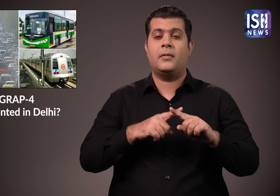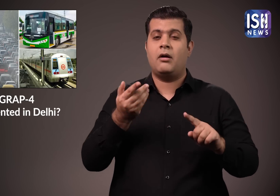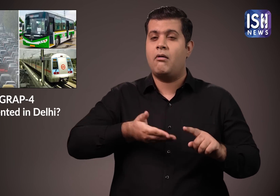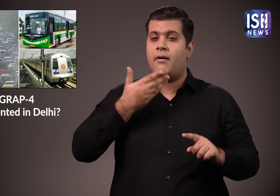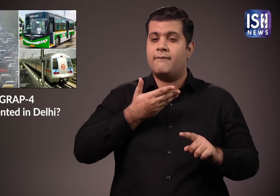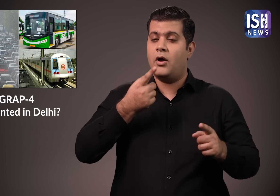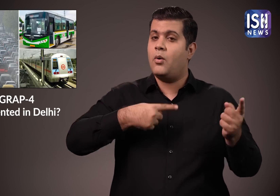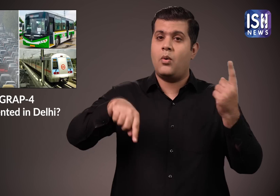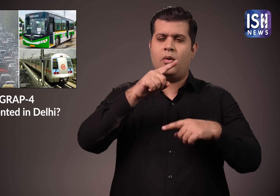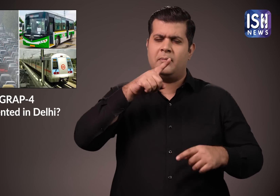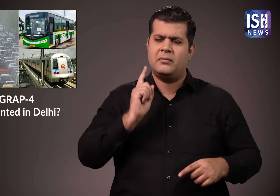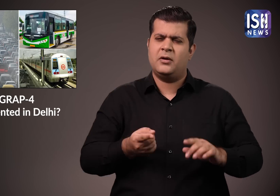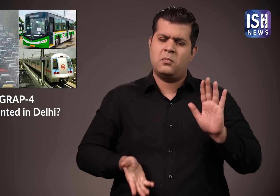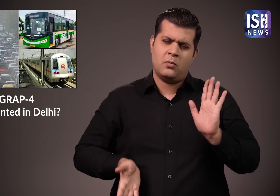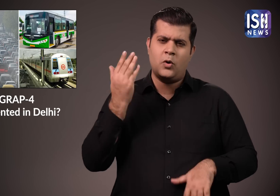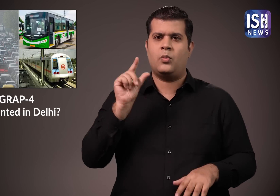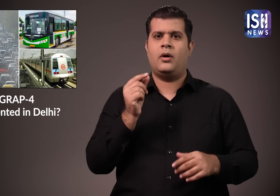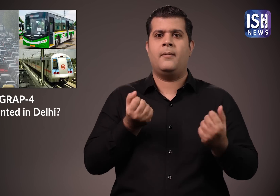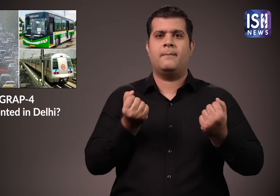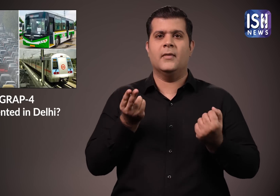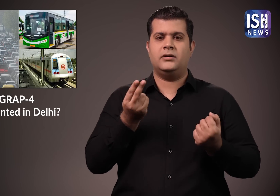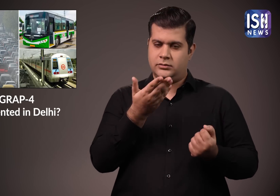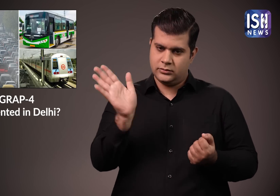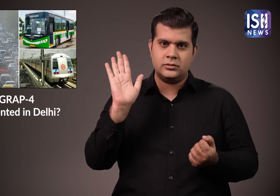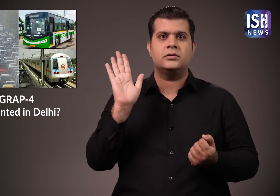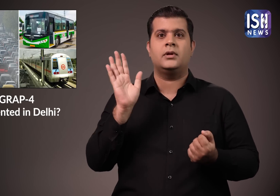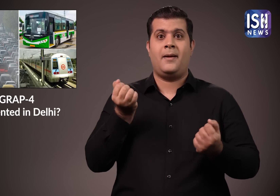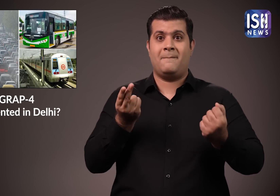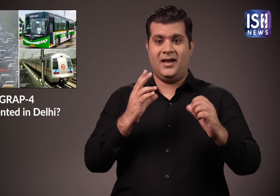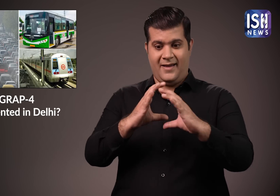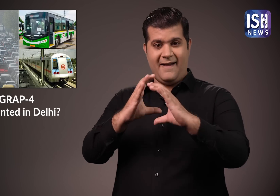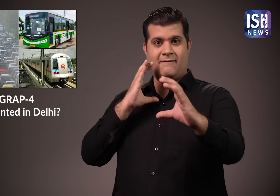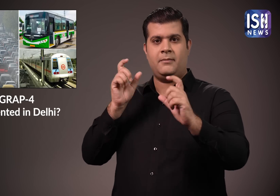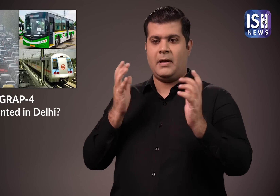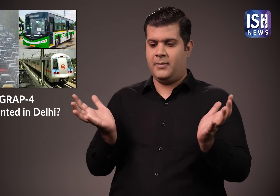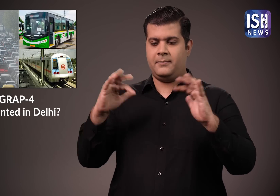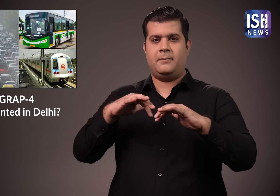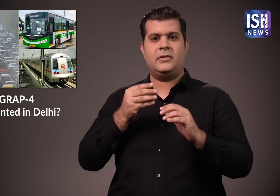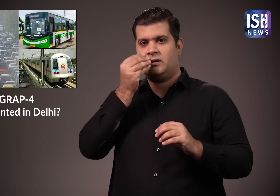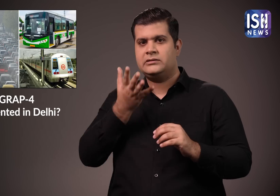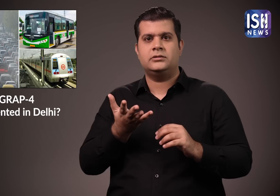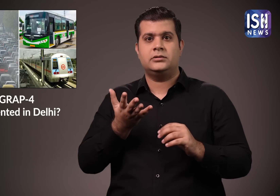People have been advised to use more of public transport like bus